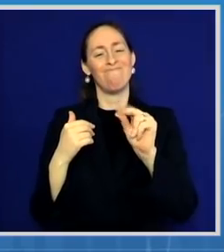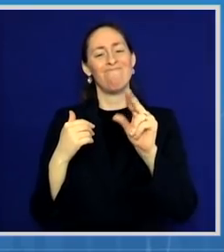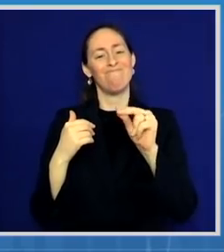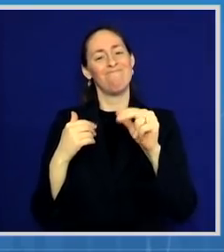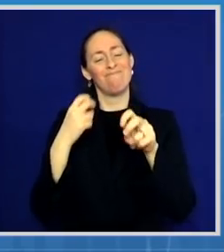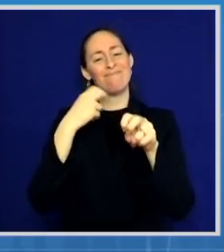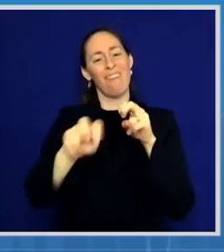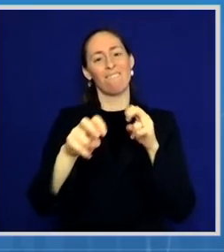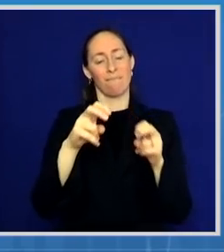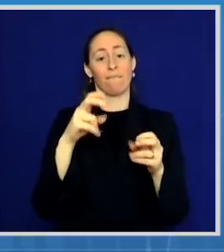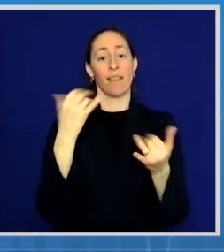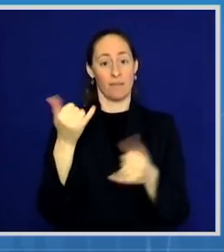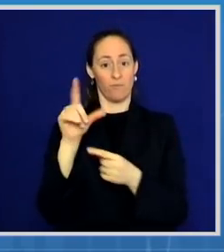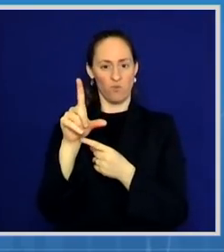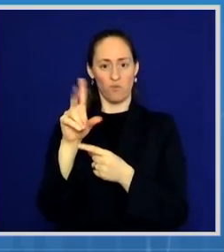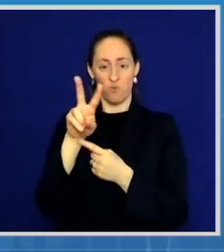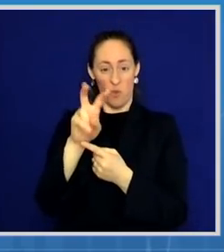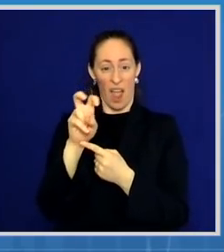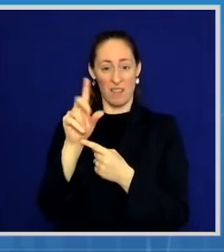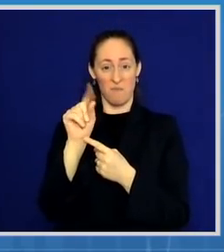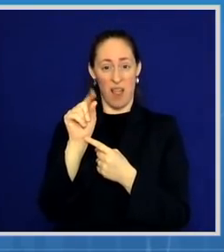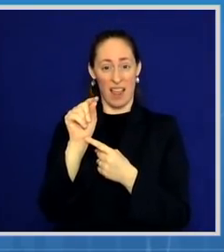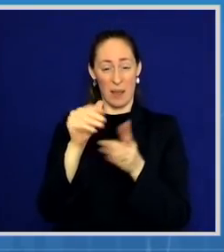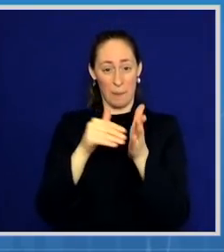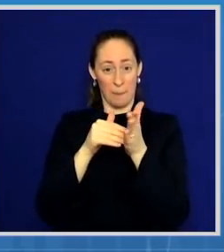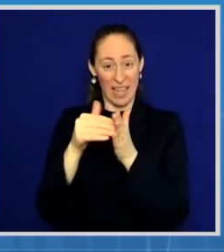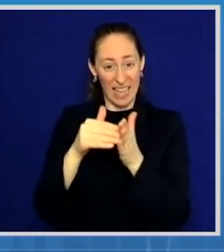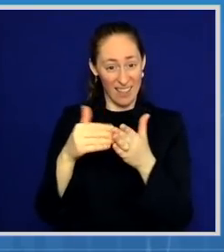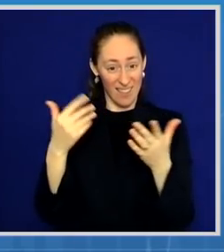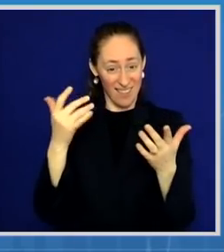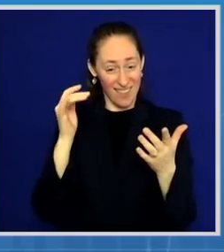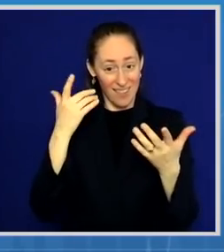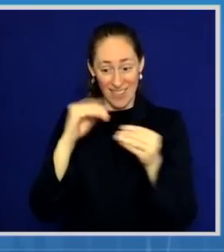in just 100 days. And together we did it.